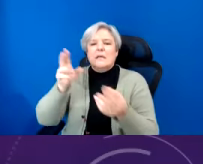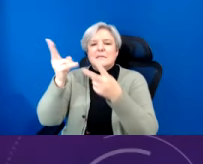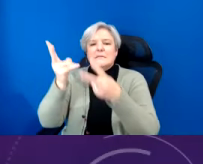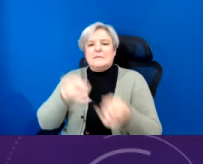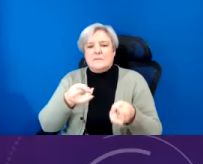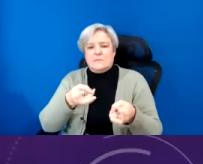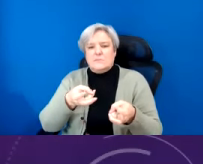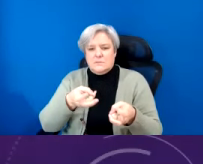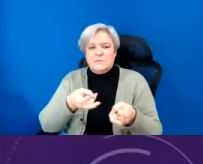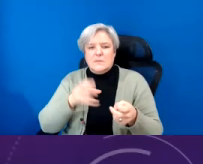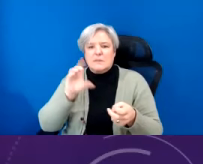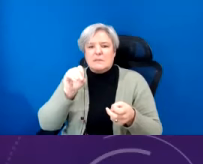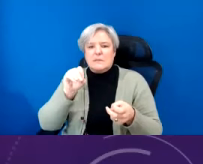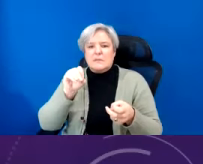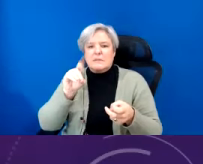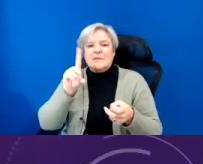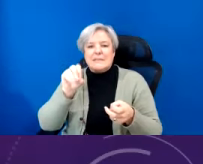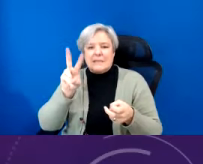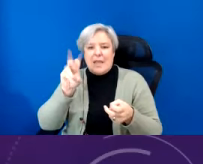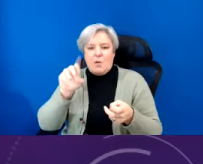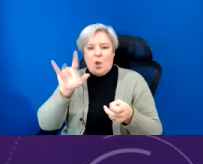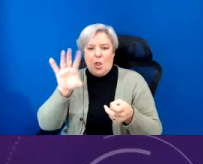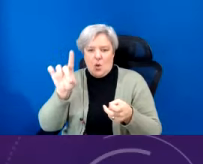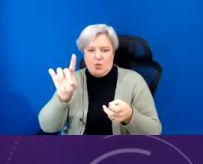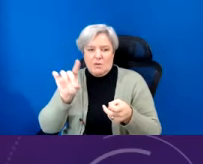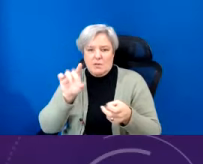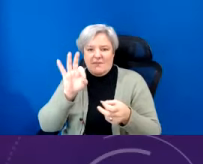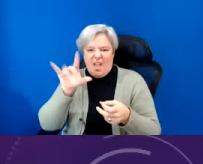have selected the download files to be saved to.